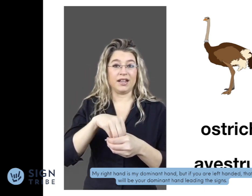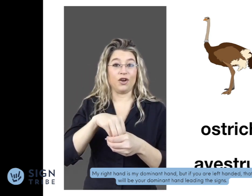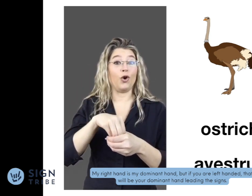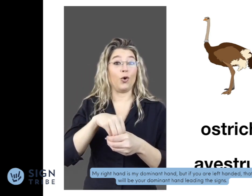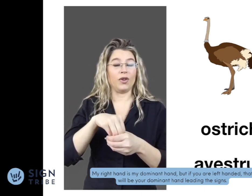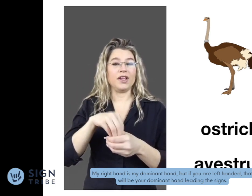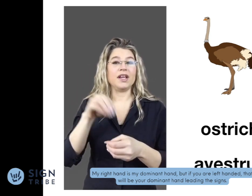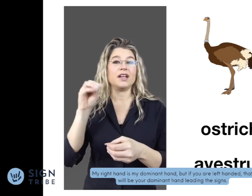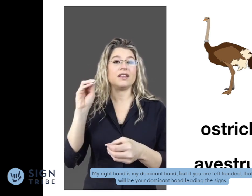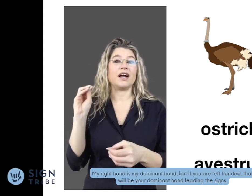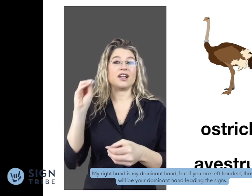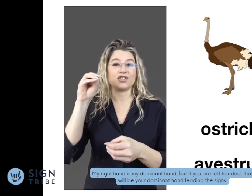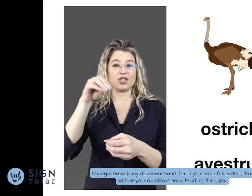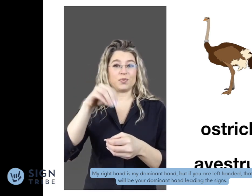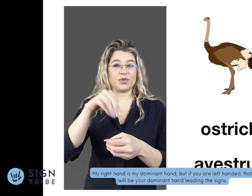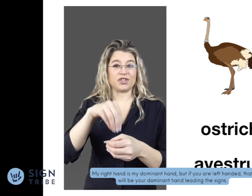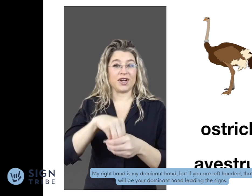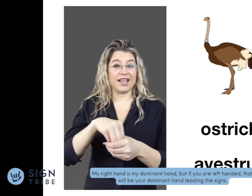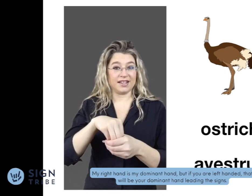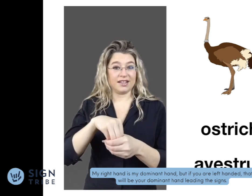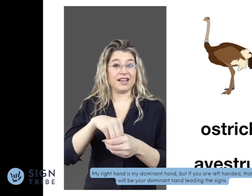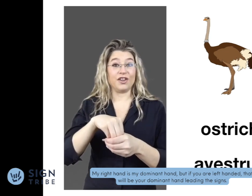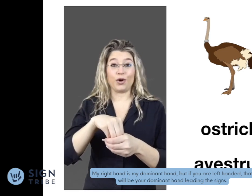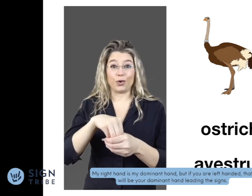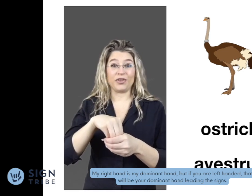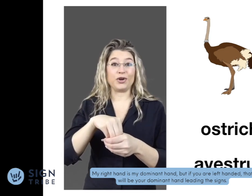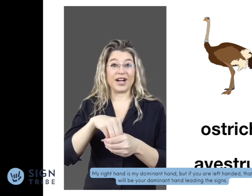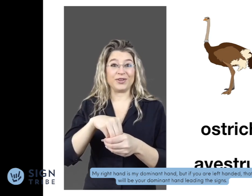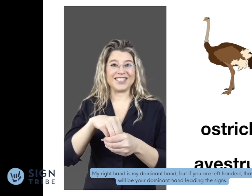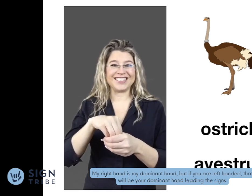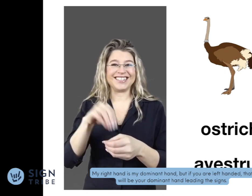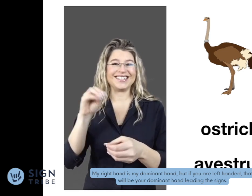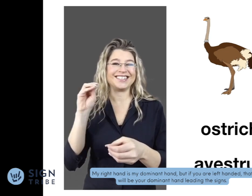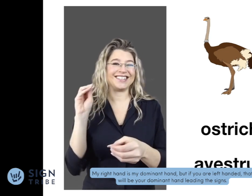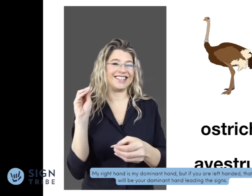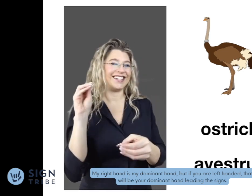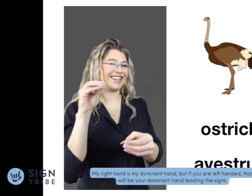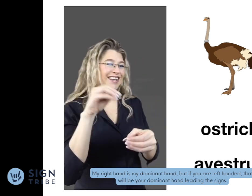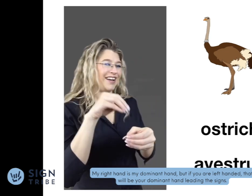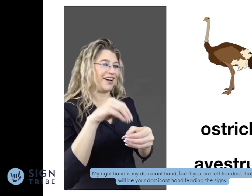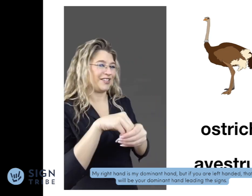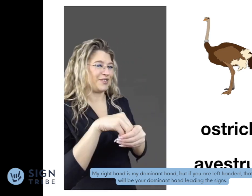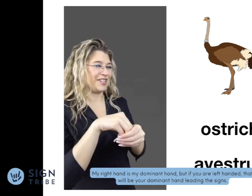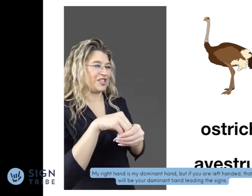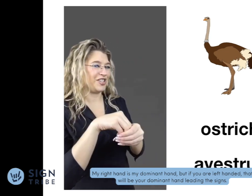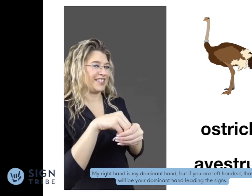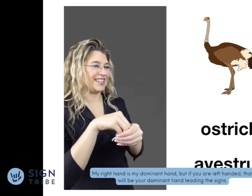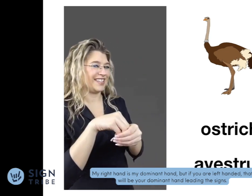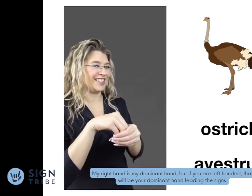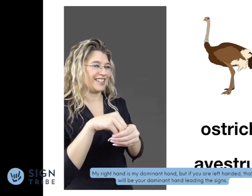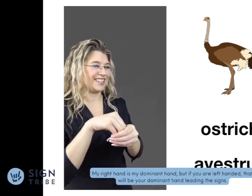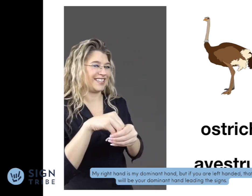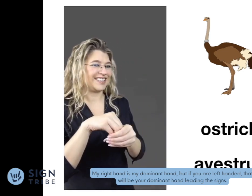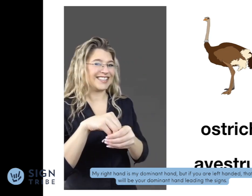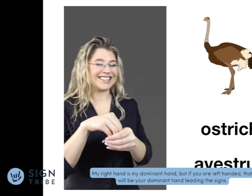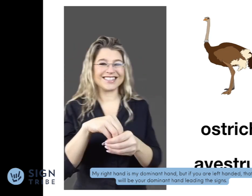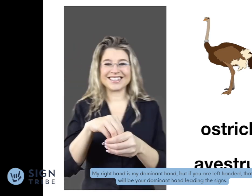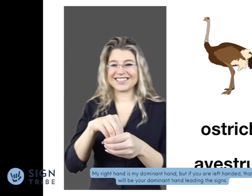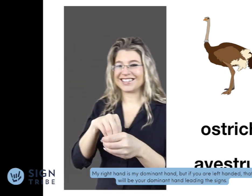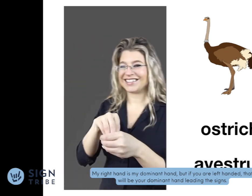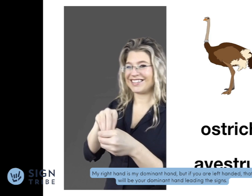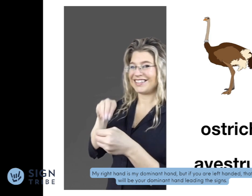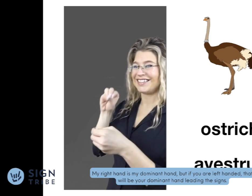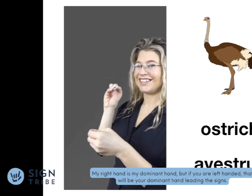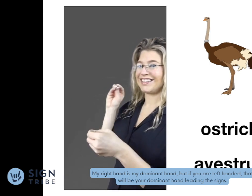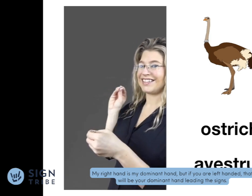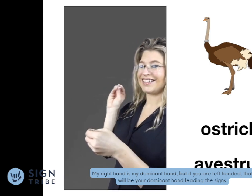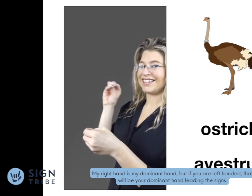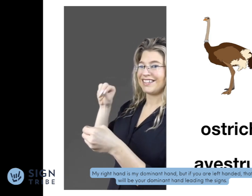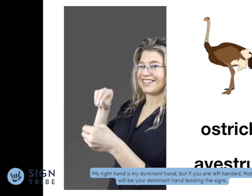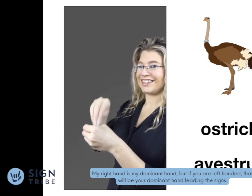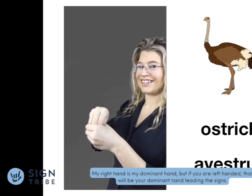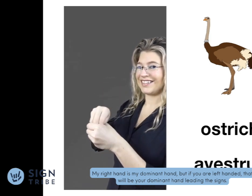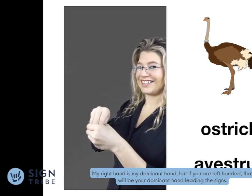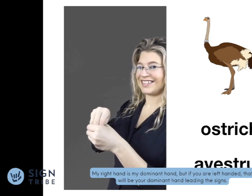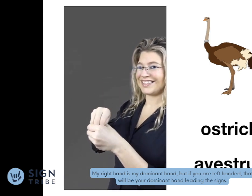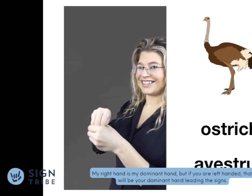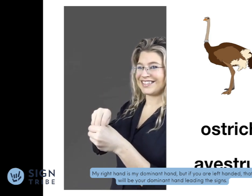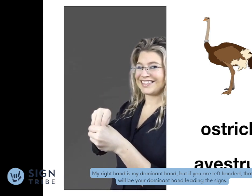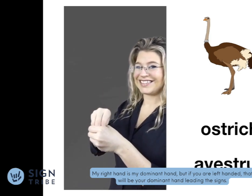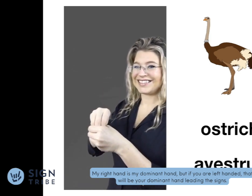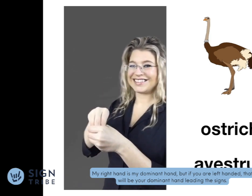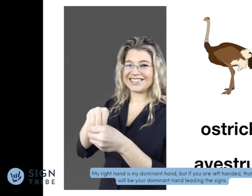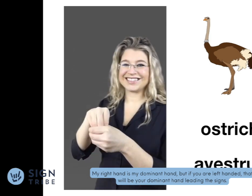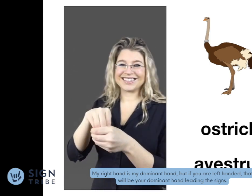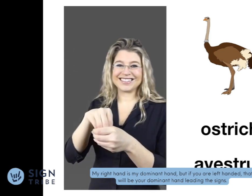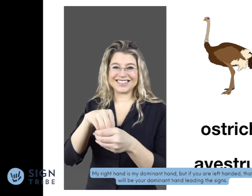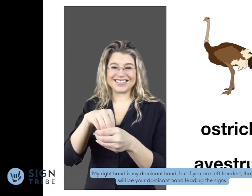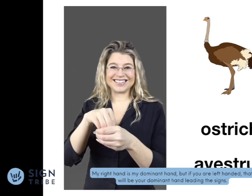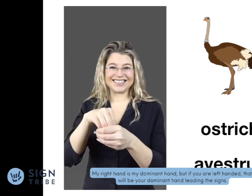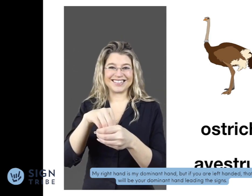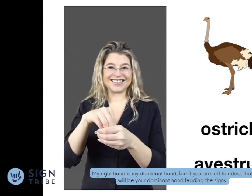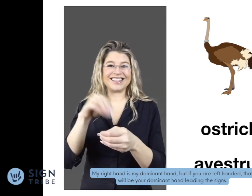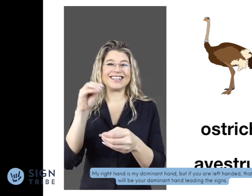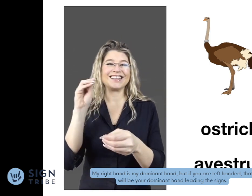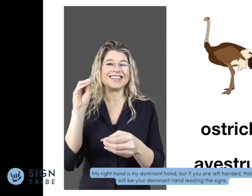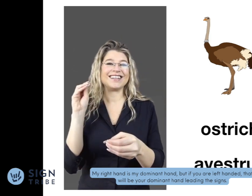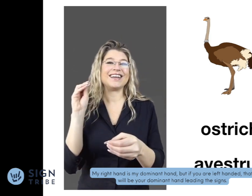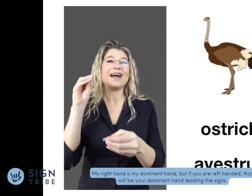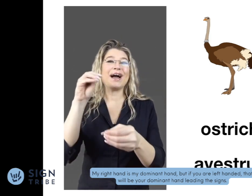hole. Like ostrich puts their head in the hole in the ground. Ostrich.